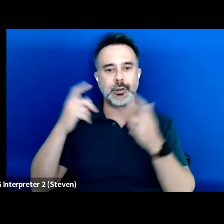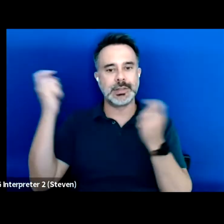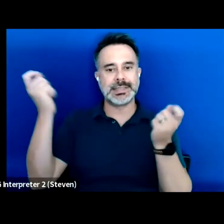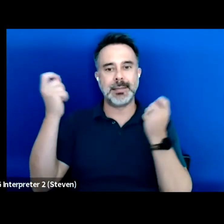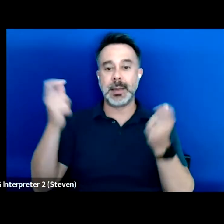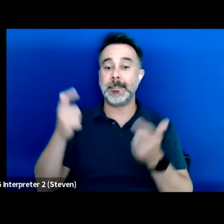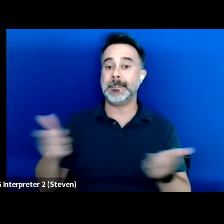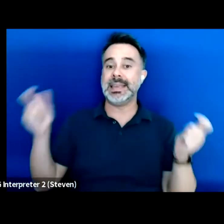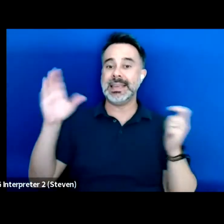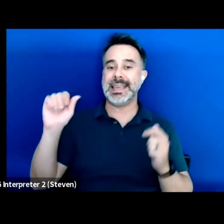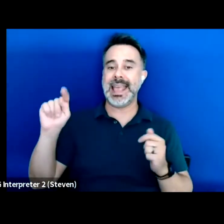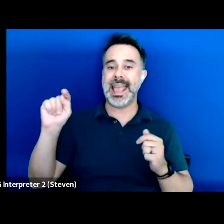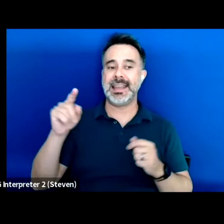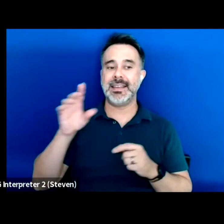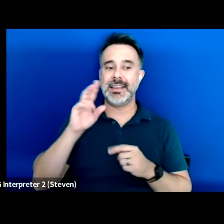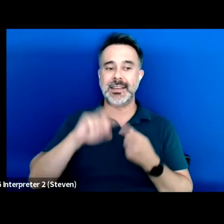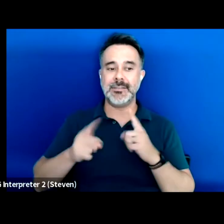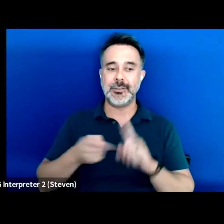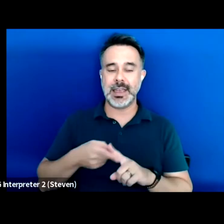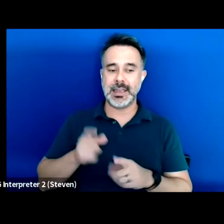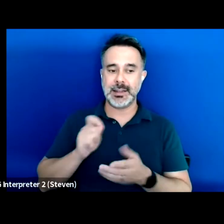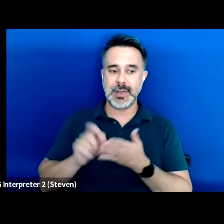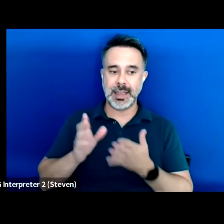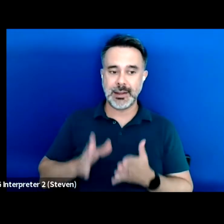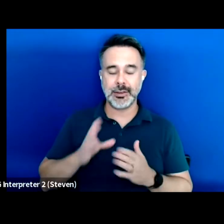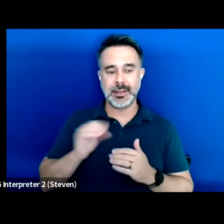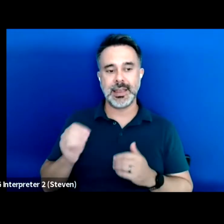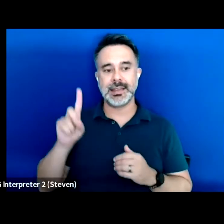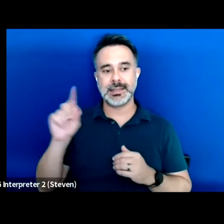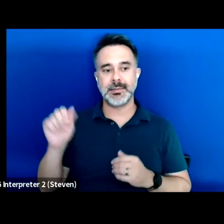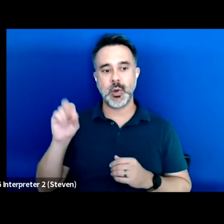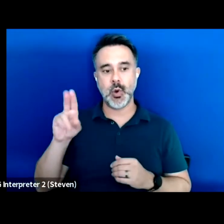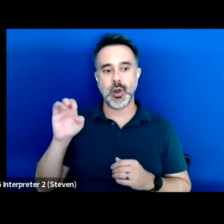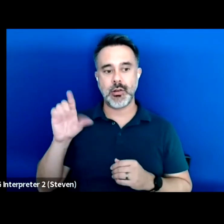tuning in from Toronto, which is the traditional territory